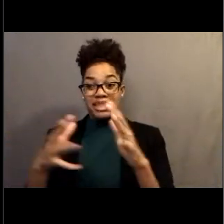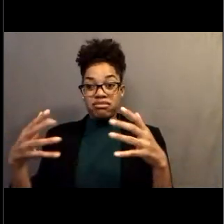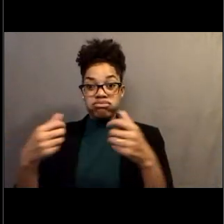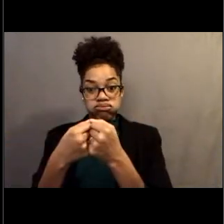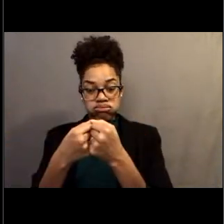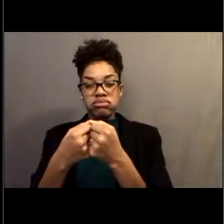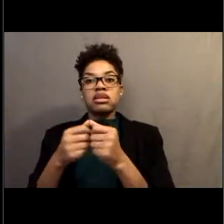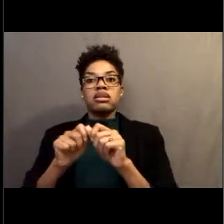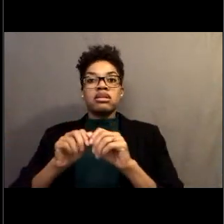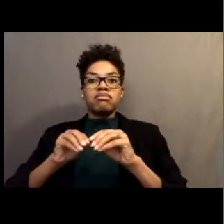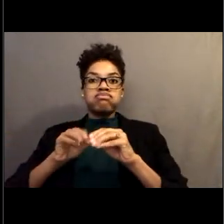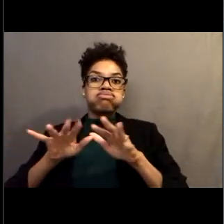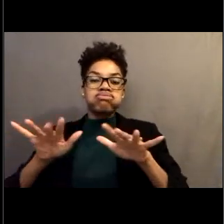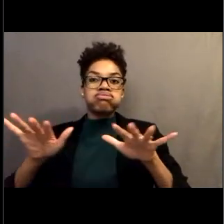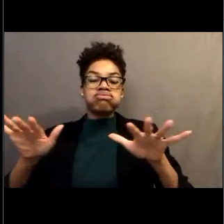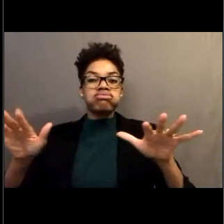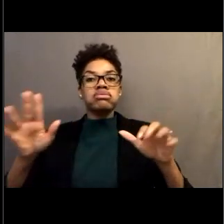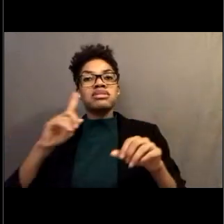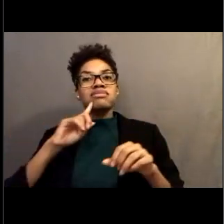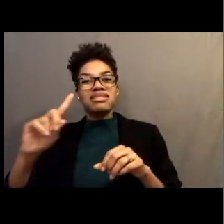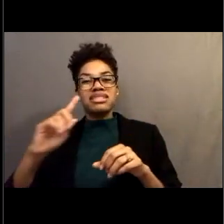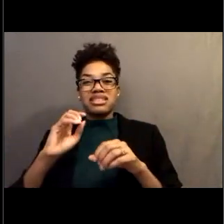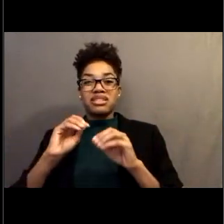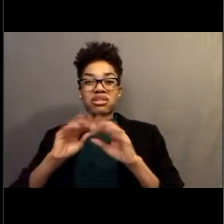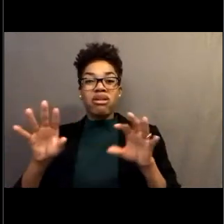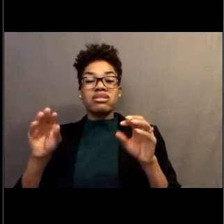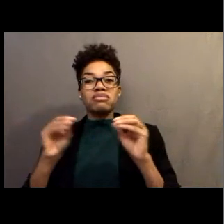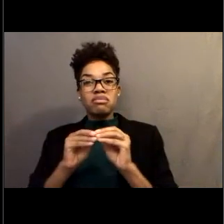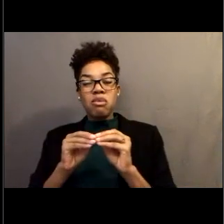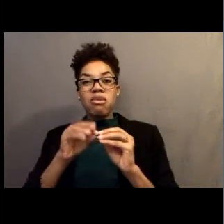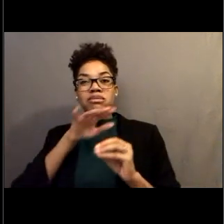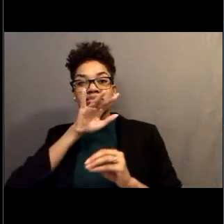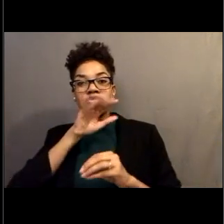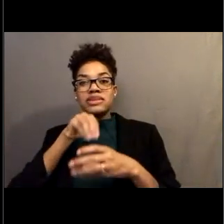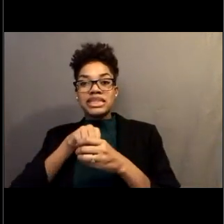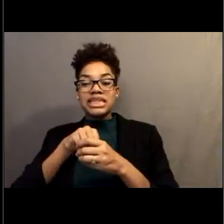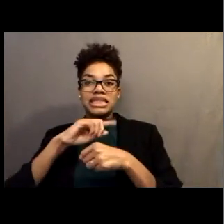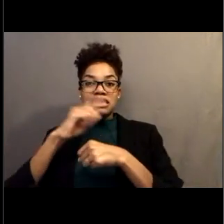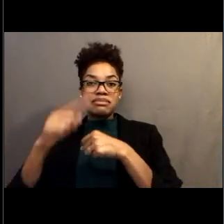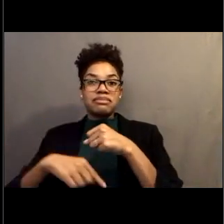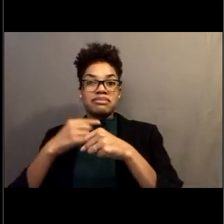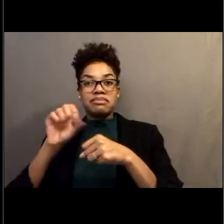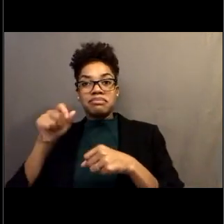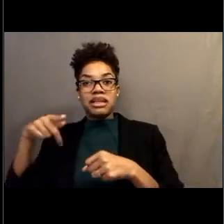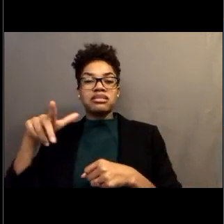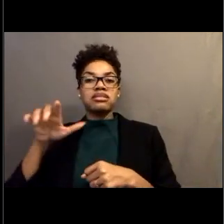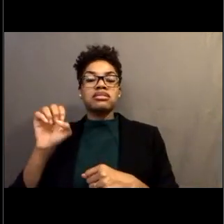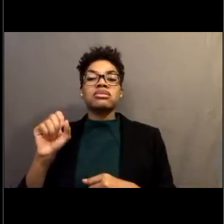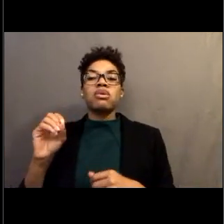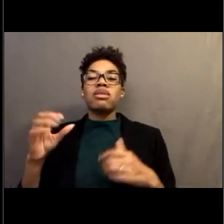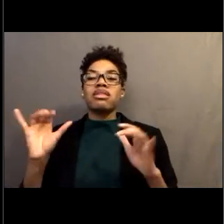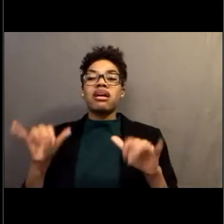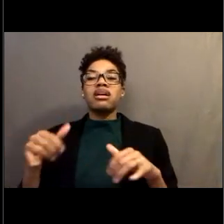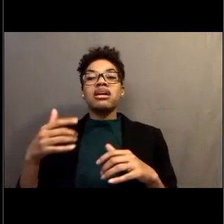you want to avoid littering unnecessarily in orbit. You want to be good citizens of the orbit, which makes, it sounds kind of corny